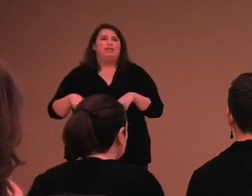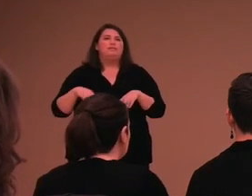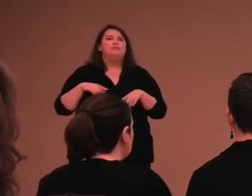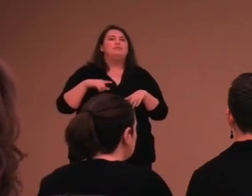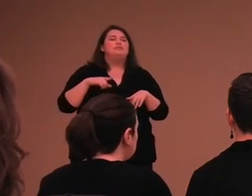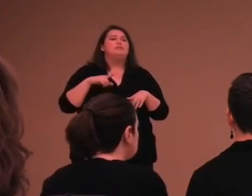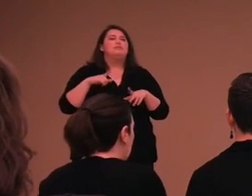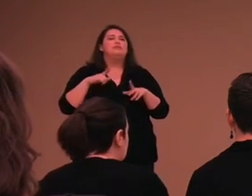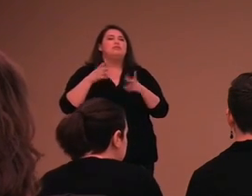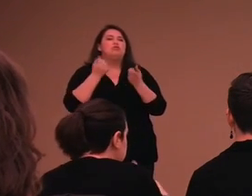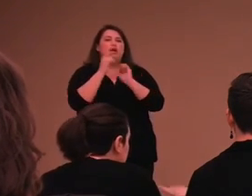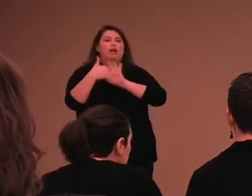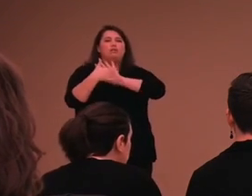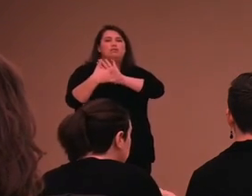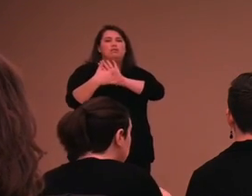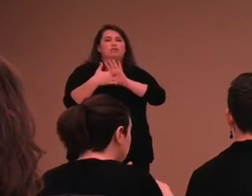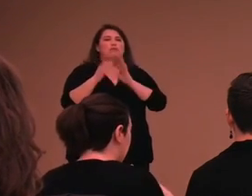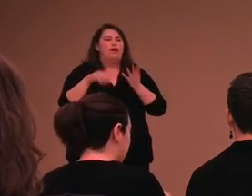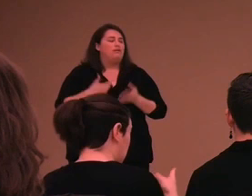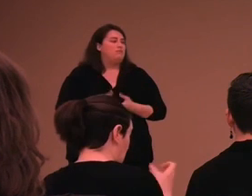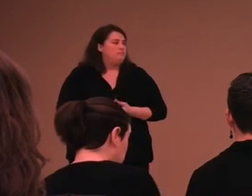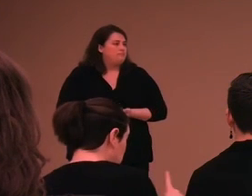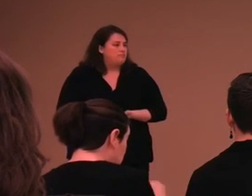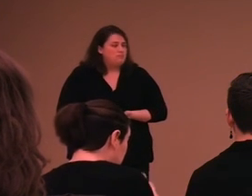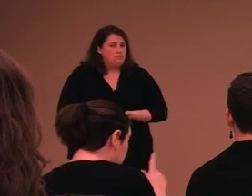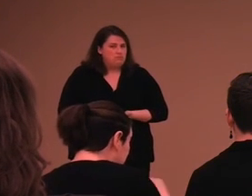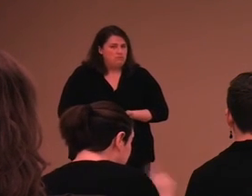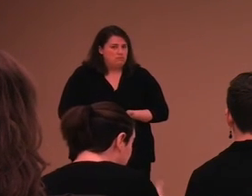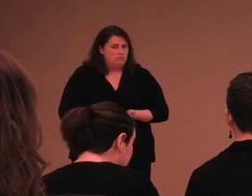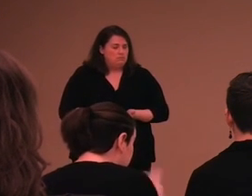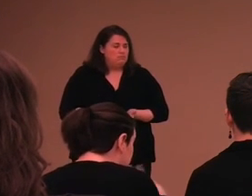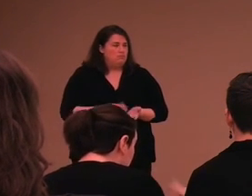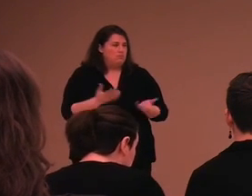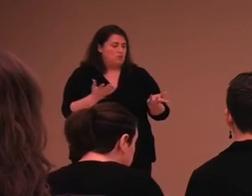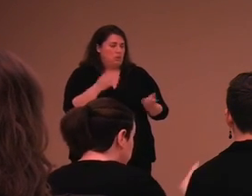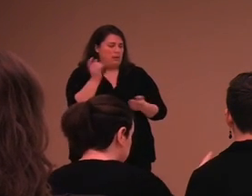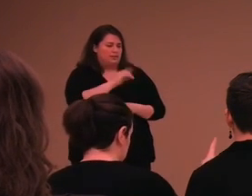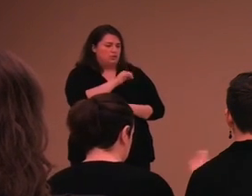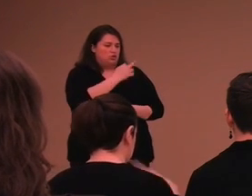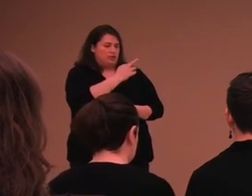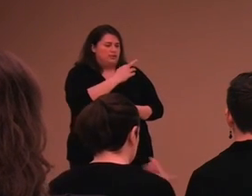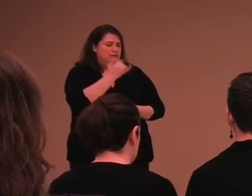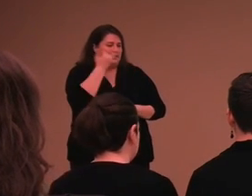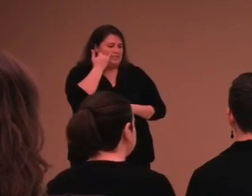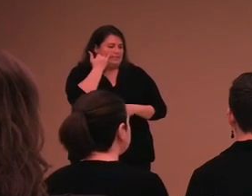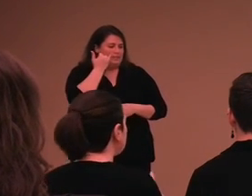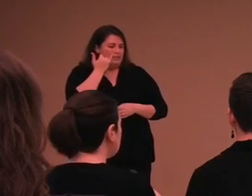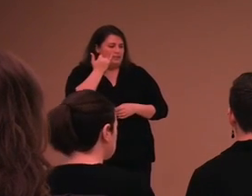Programmatic Asking Jason about how they deal with creating